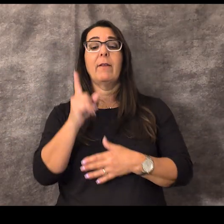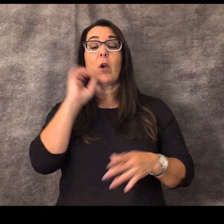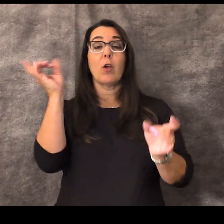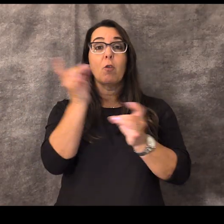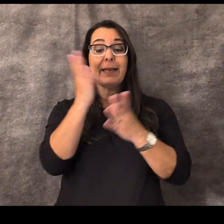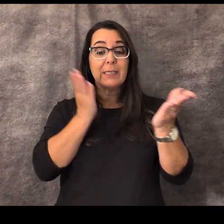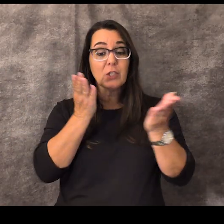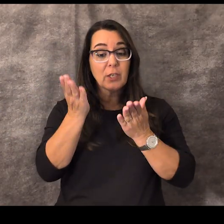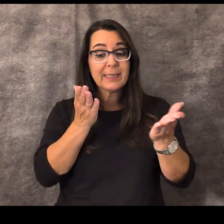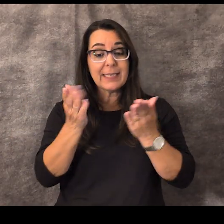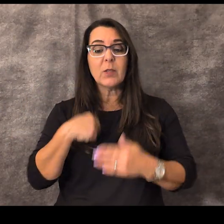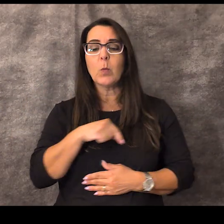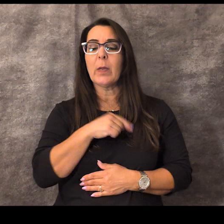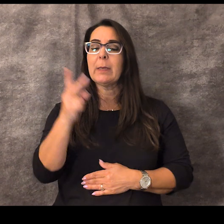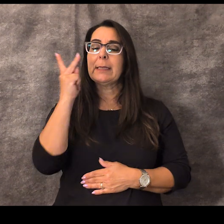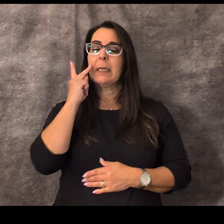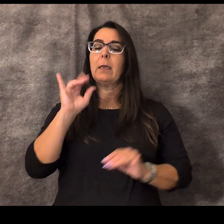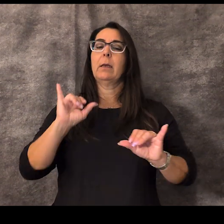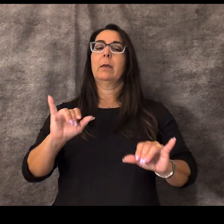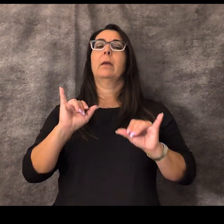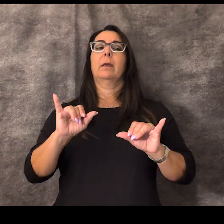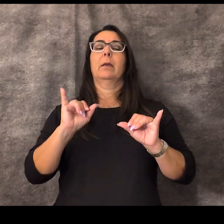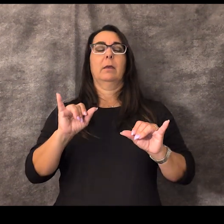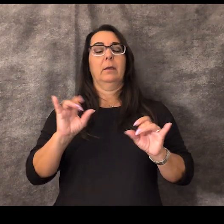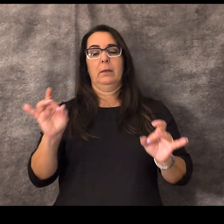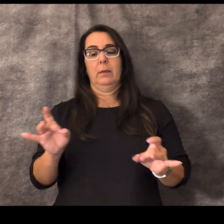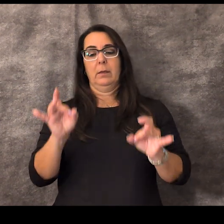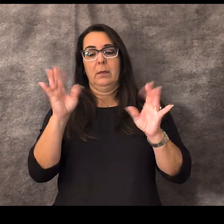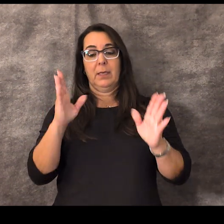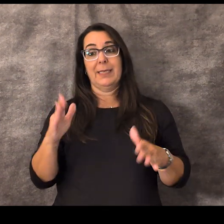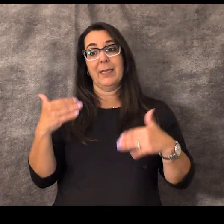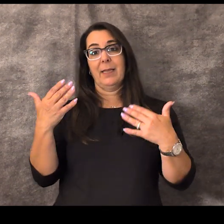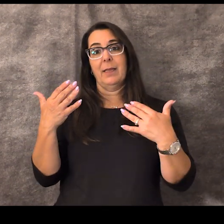we were seeing that it was being overwhelmingly, delivered in institutions.